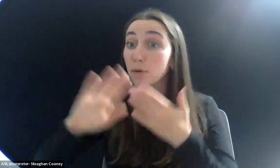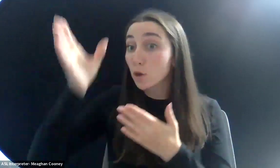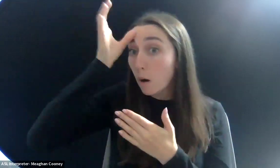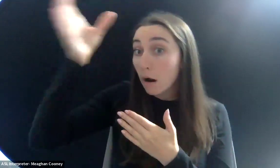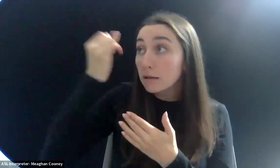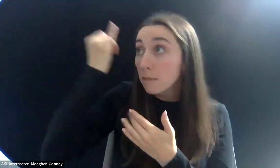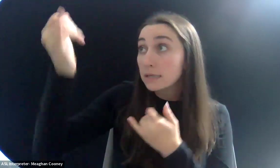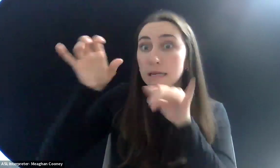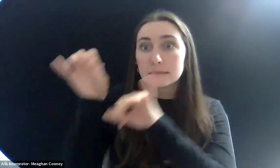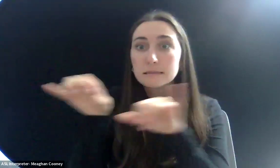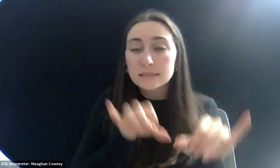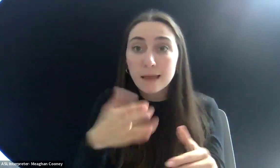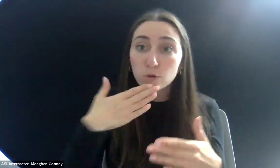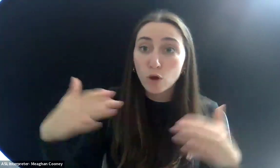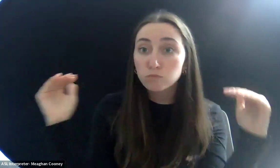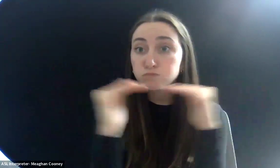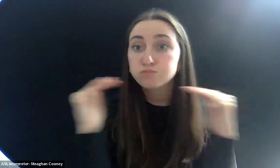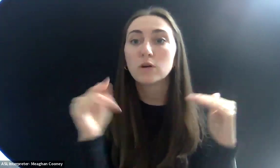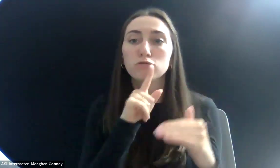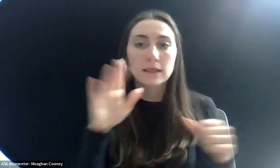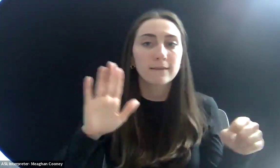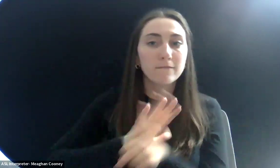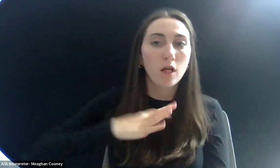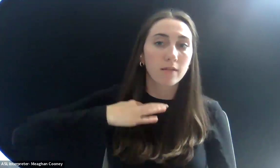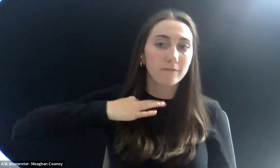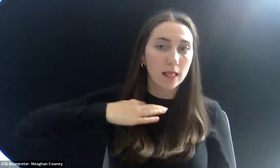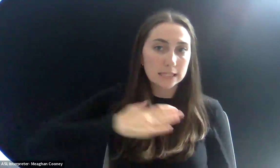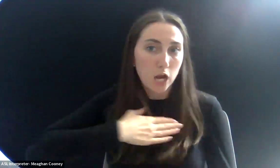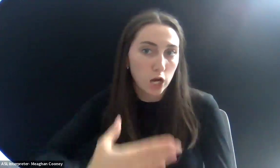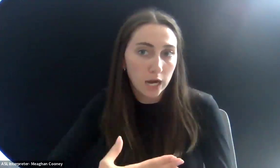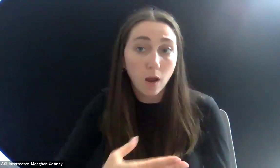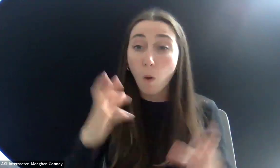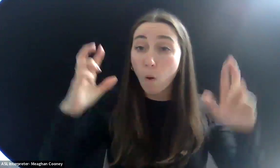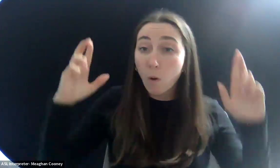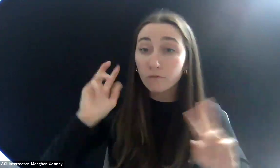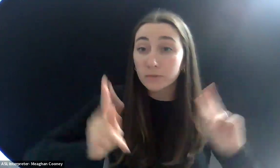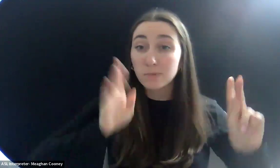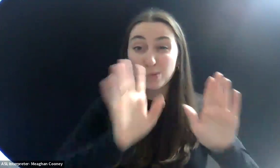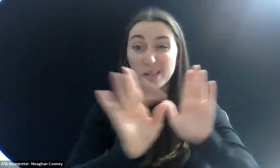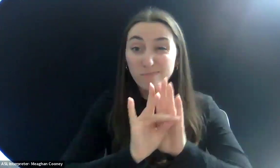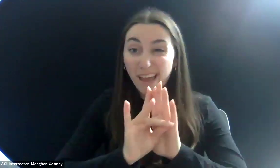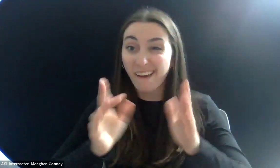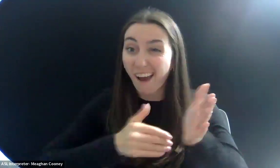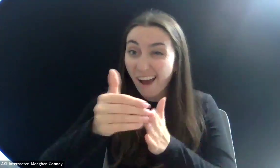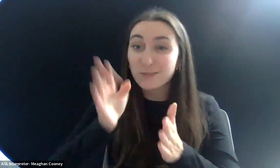So again, totally voluntary for the opt outs, hopefully something that people would choose a lot, save everyone a